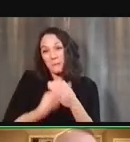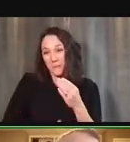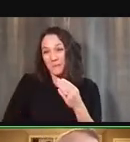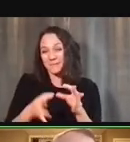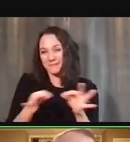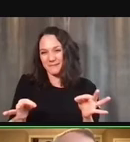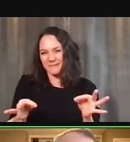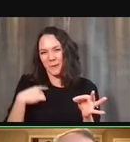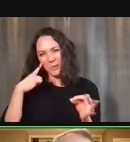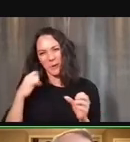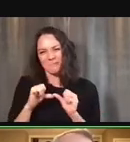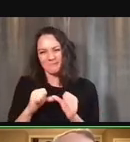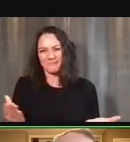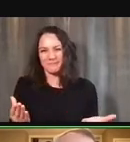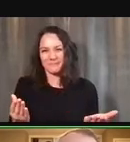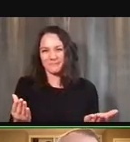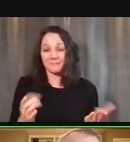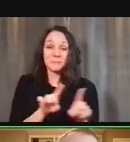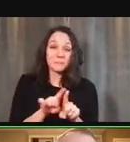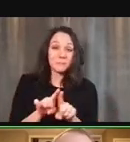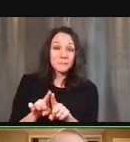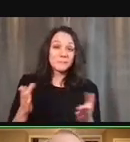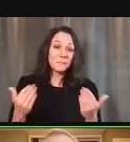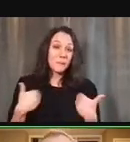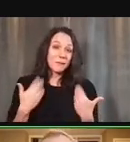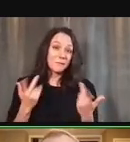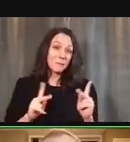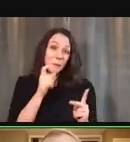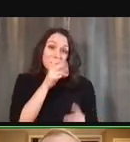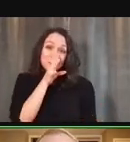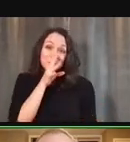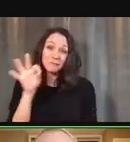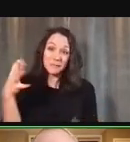And also there may be people in our group who speak French.